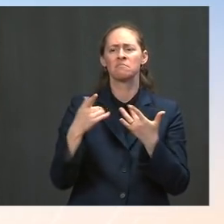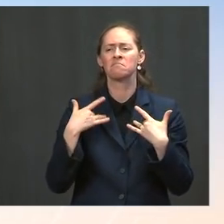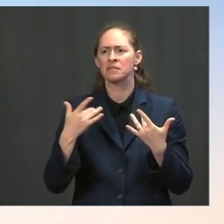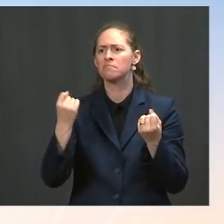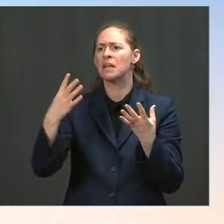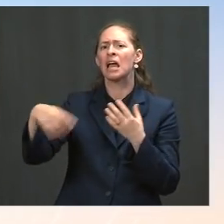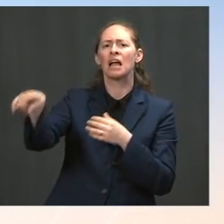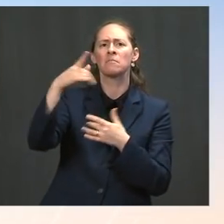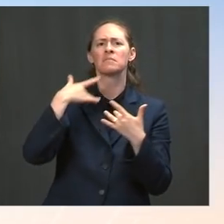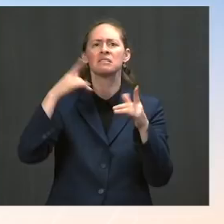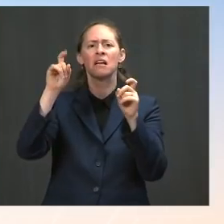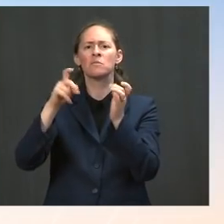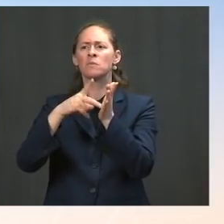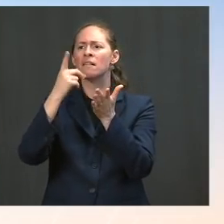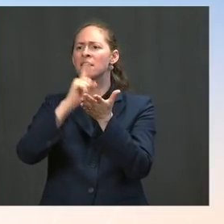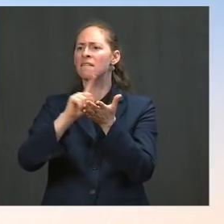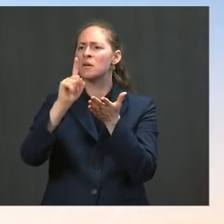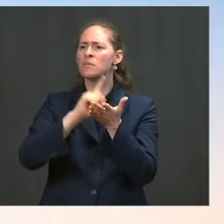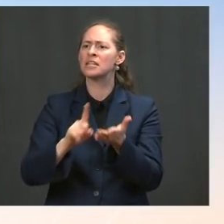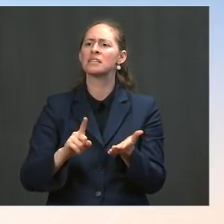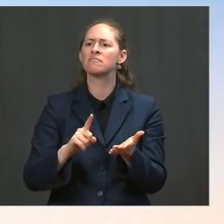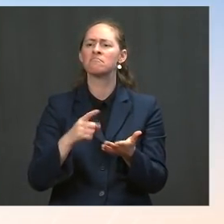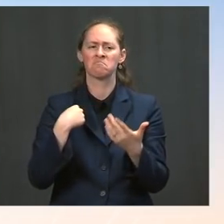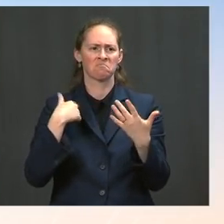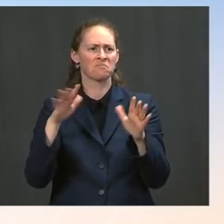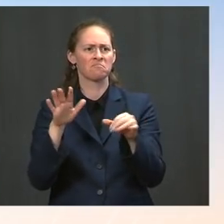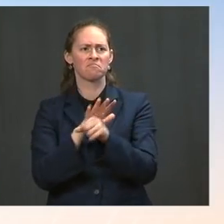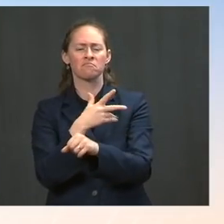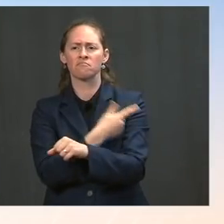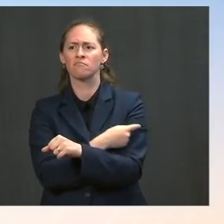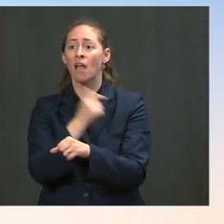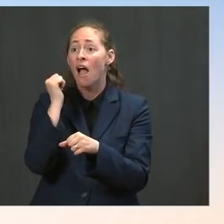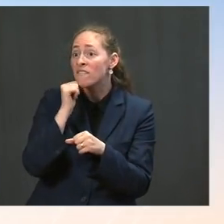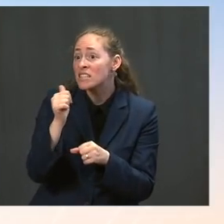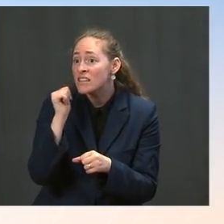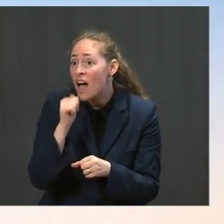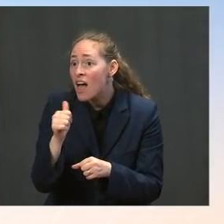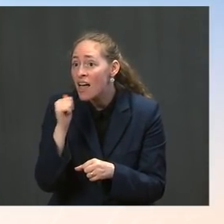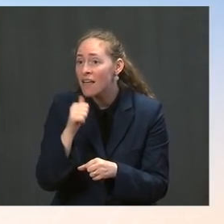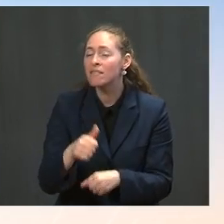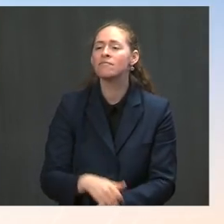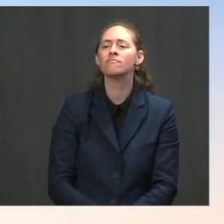The Press: The President is not tested daily? Ms. Psaki: He's tested every two weeks, typically -- or around every two weeks,